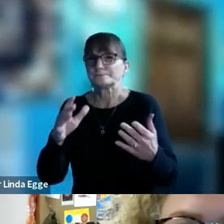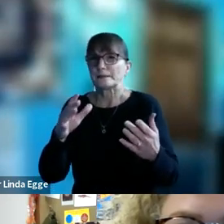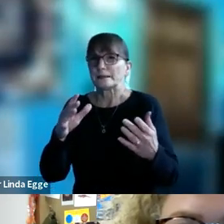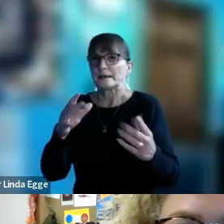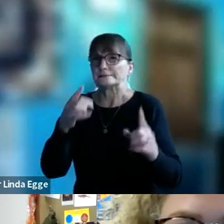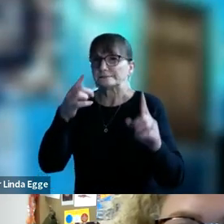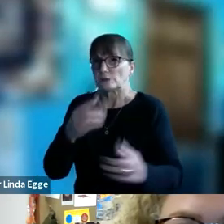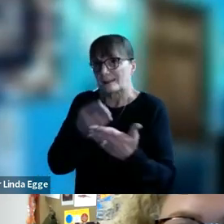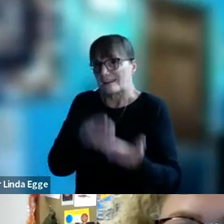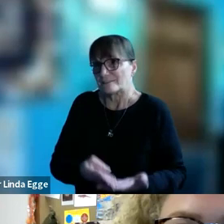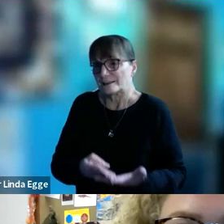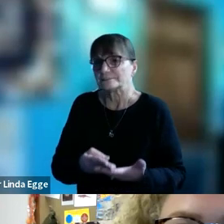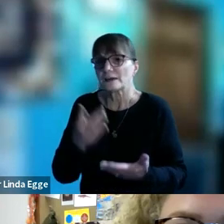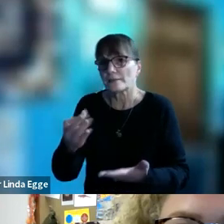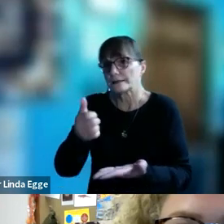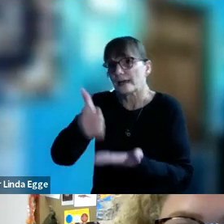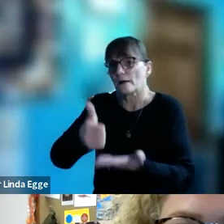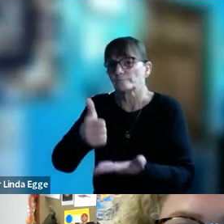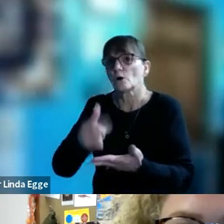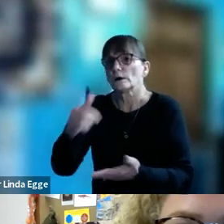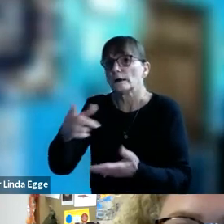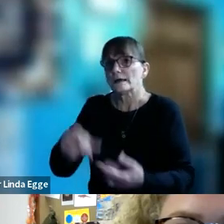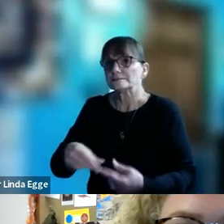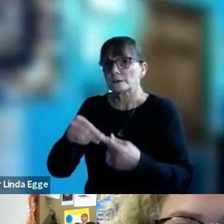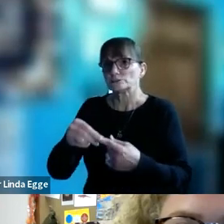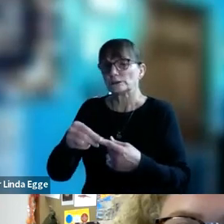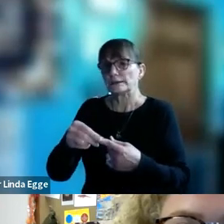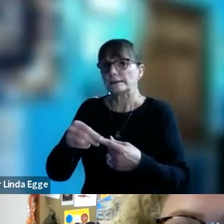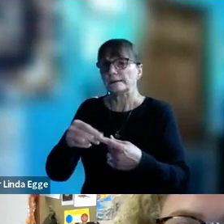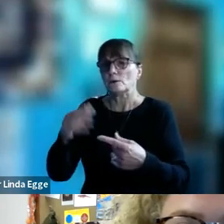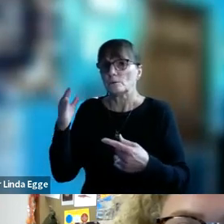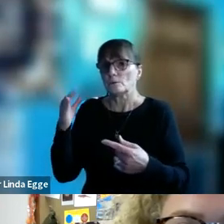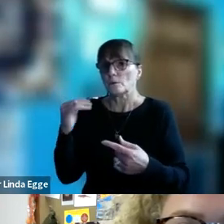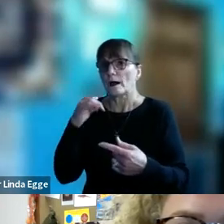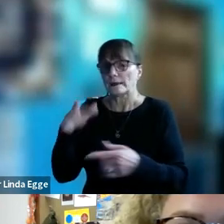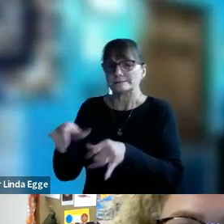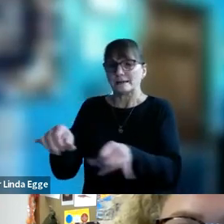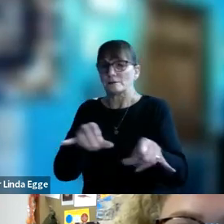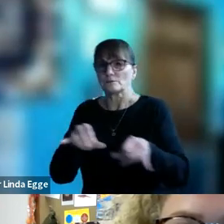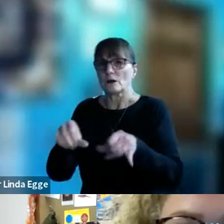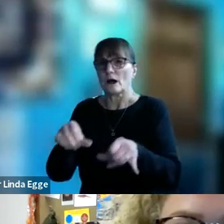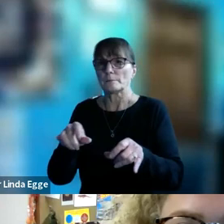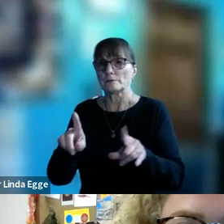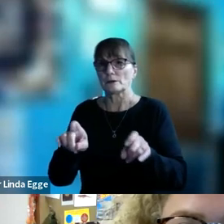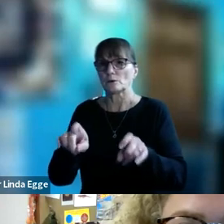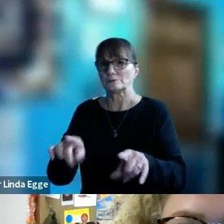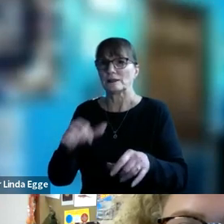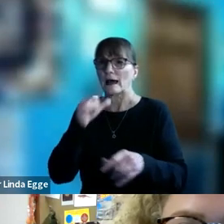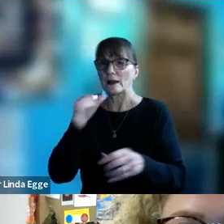but still that is helpful especially because like I said, so common that I get the question like I don't have anything documented